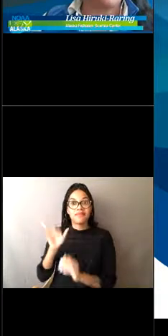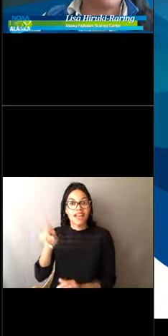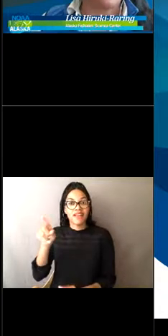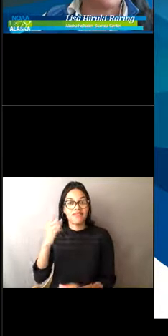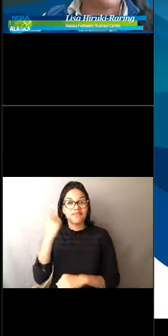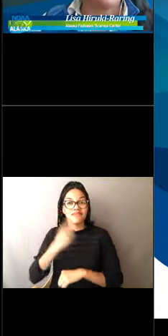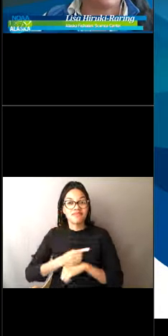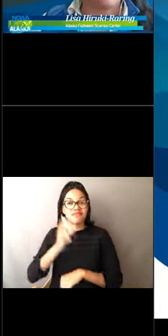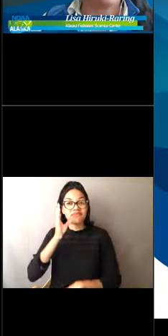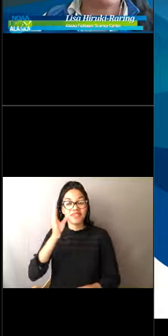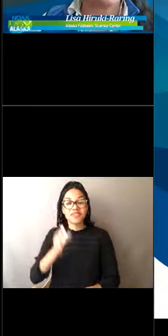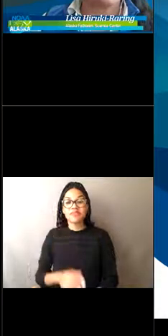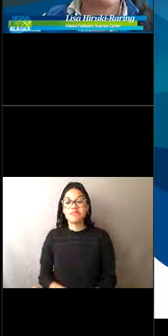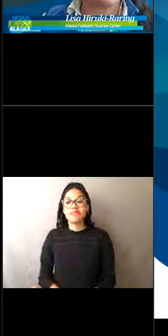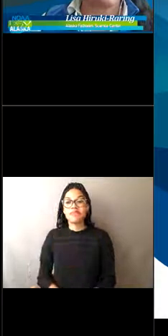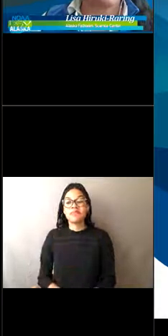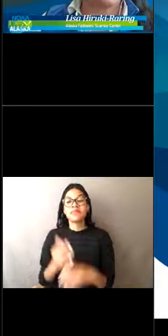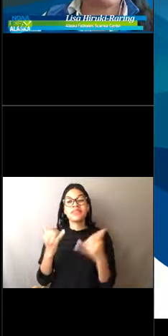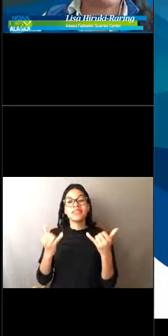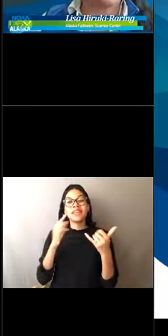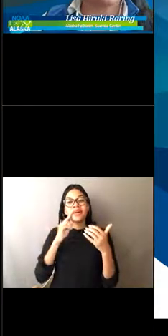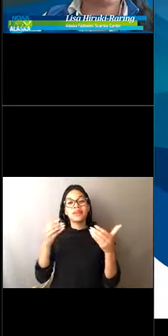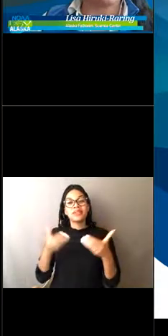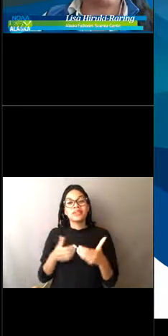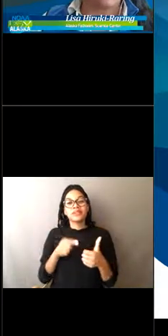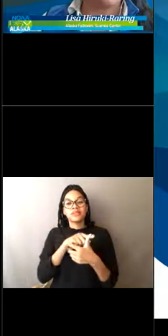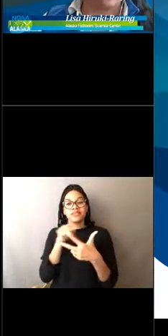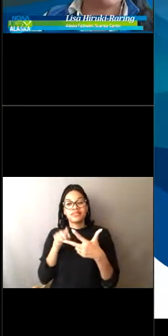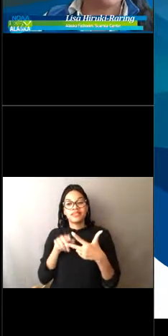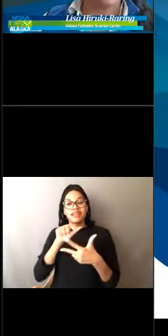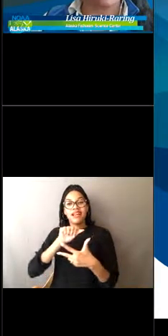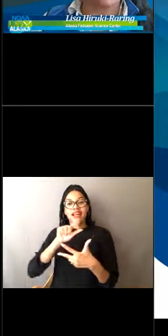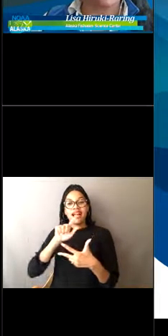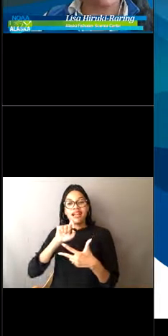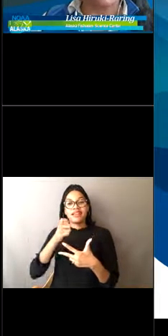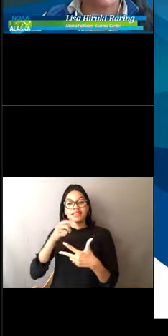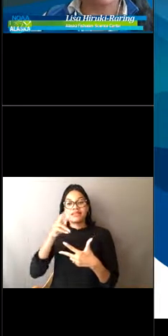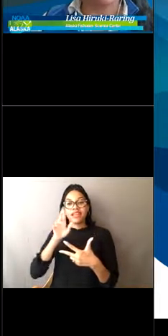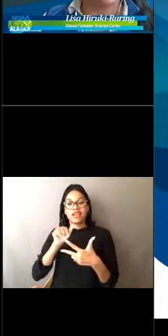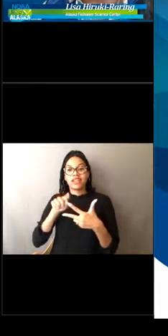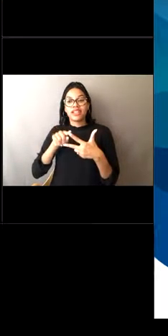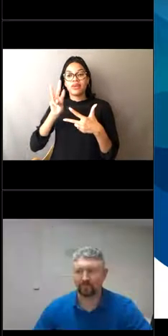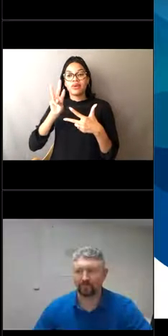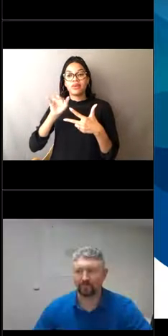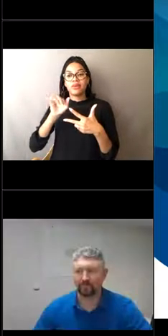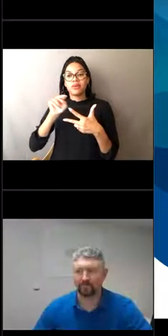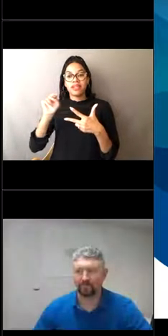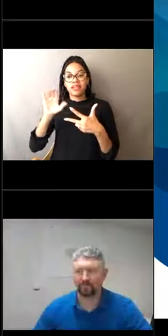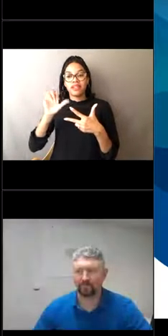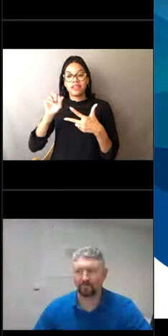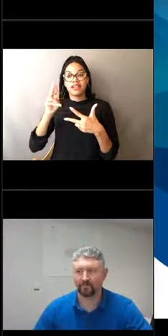Wynn Carney, and Amy Anderson, who worked for NOAA Fisheries Office of Law Enforcement. Alex and Wynn are in Anchorage, Alaska